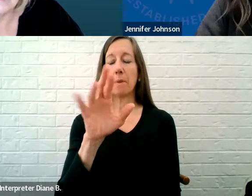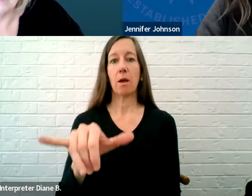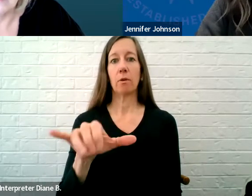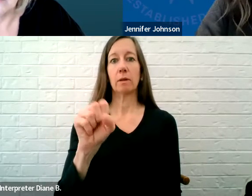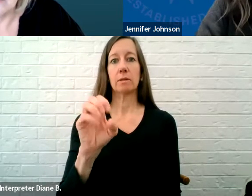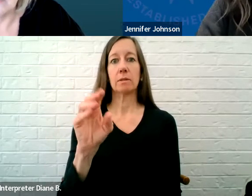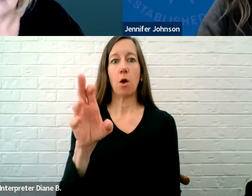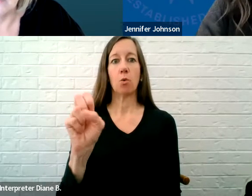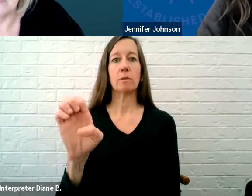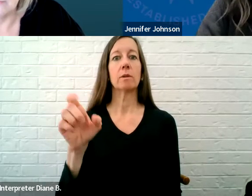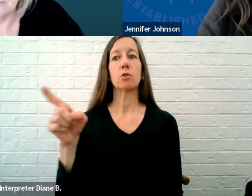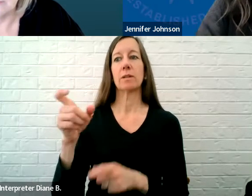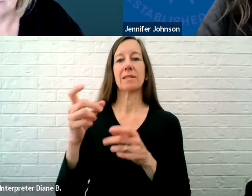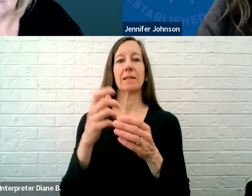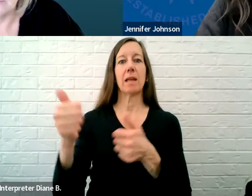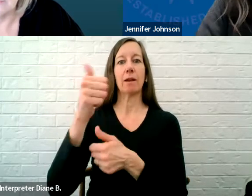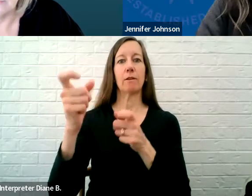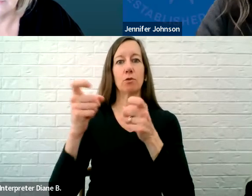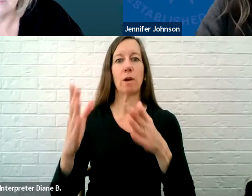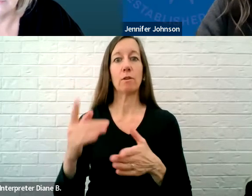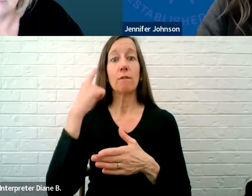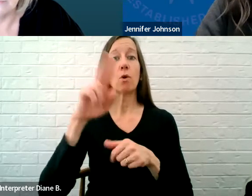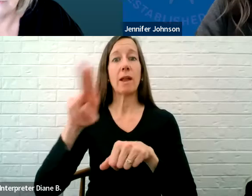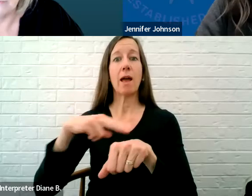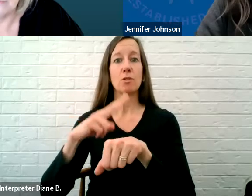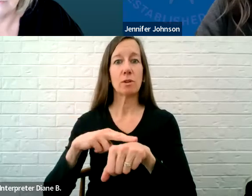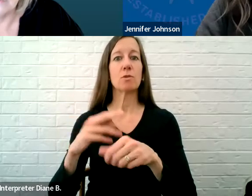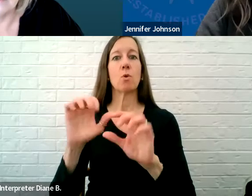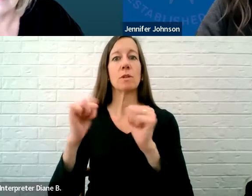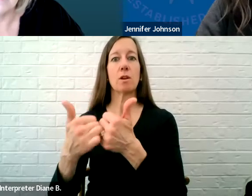National Association of State Directors of Developmental Disability Services.